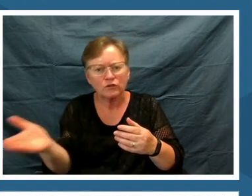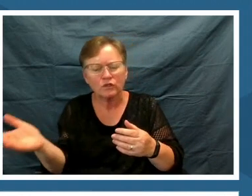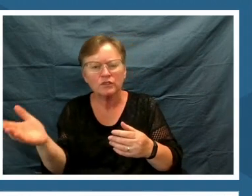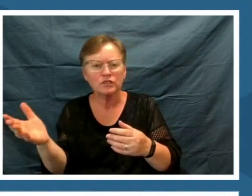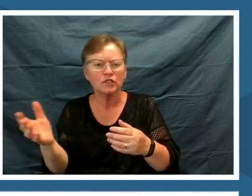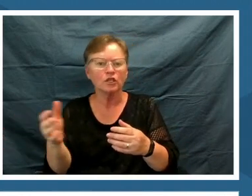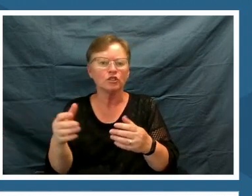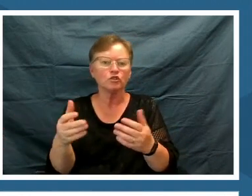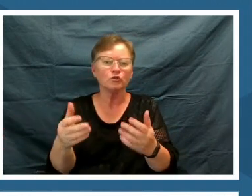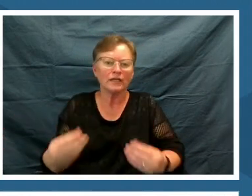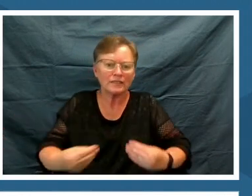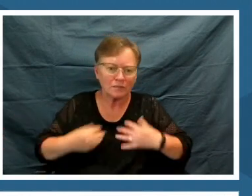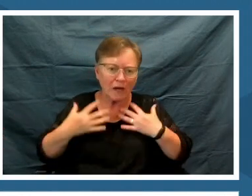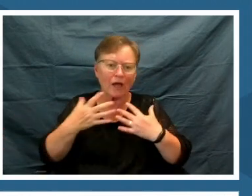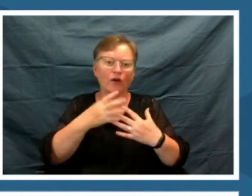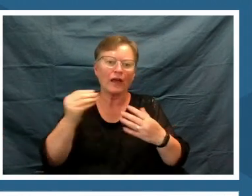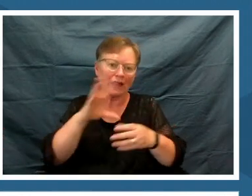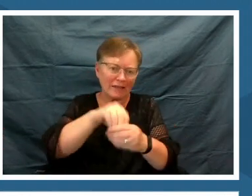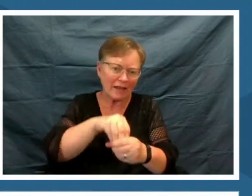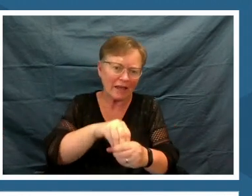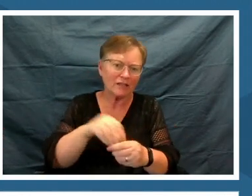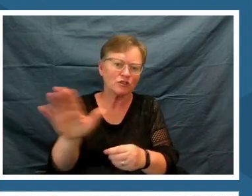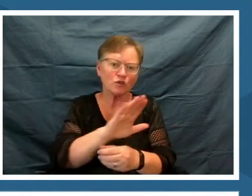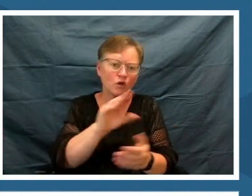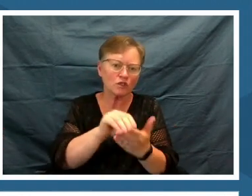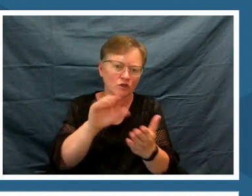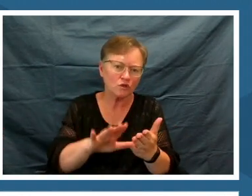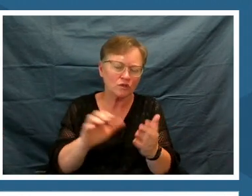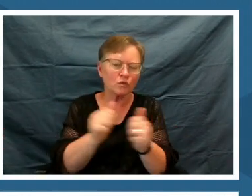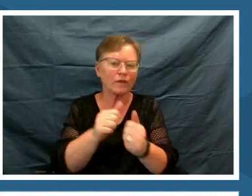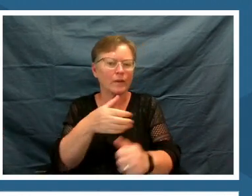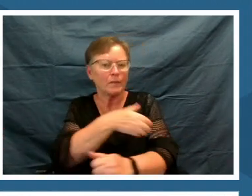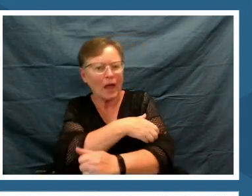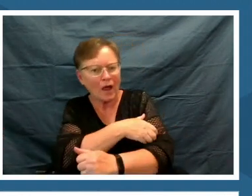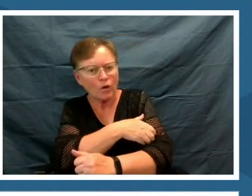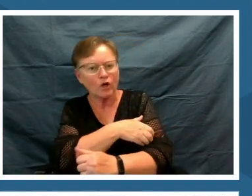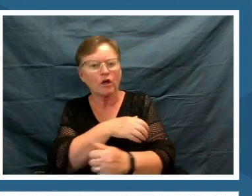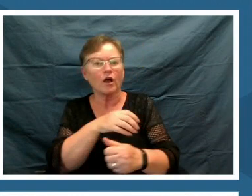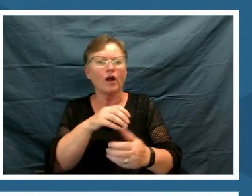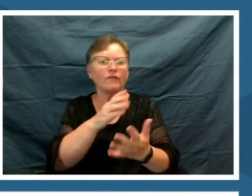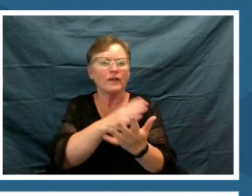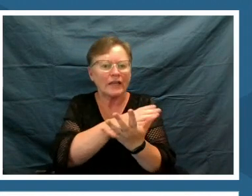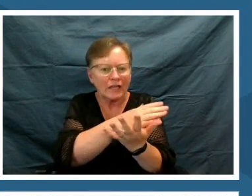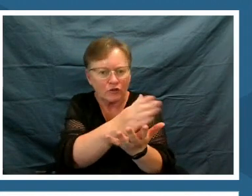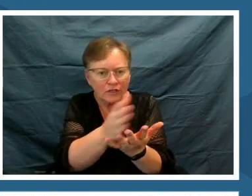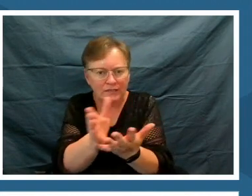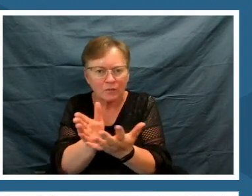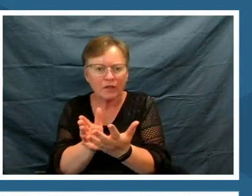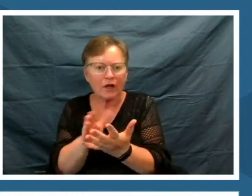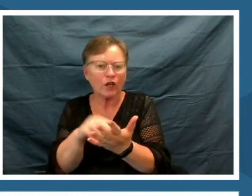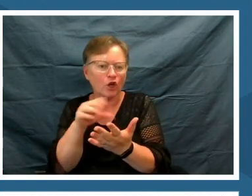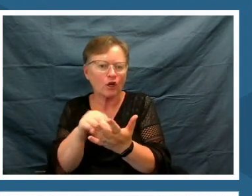that convergence and trans disciplinary learning and teaching has to offer